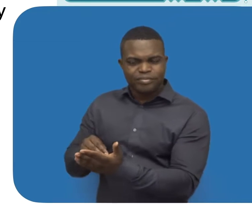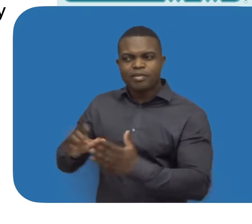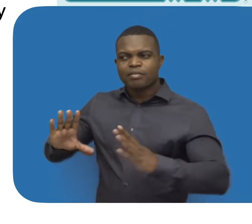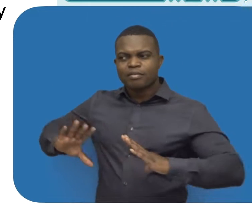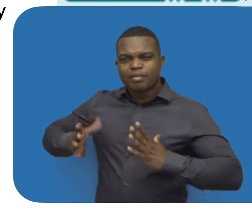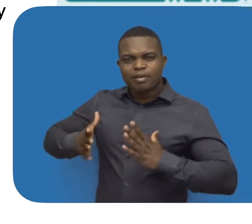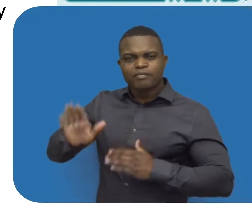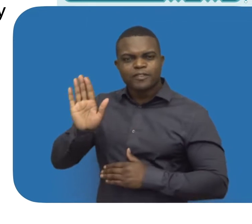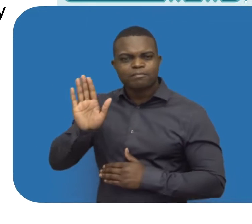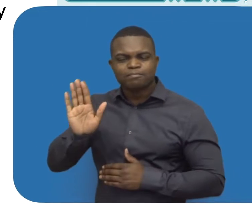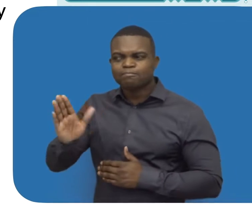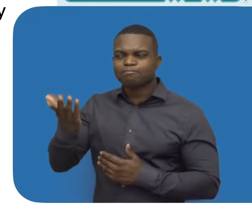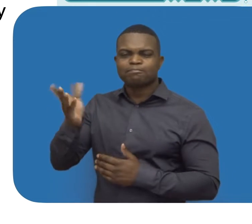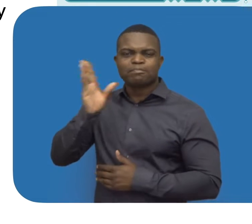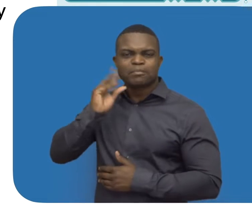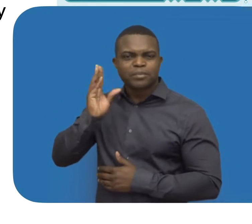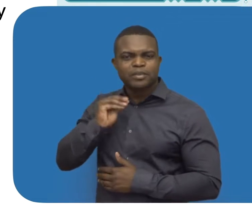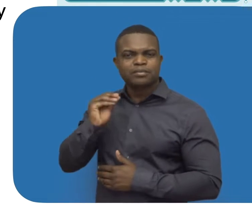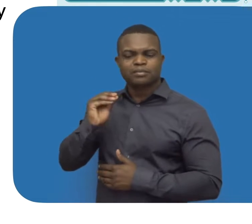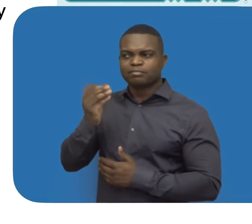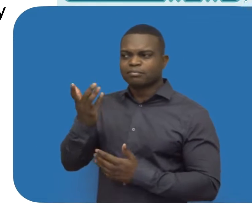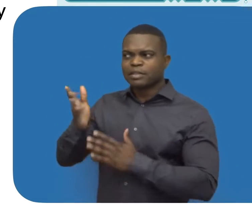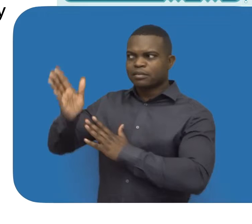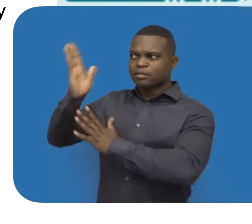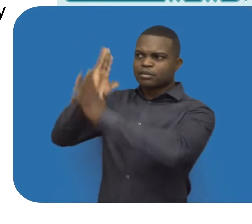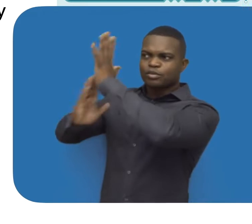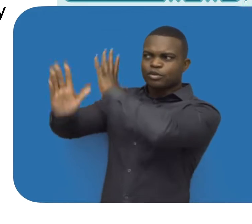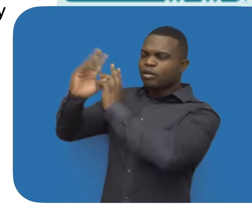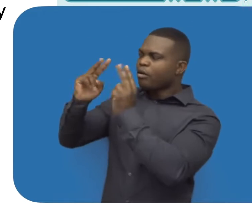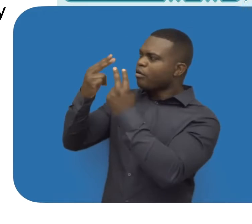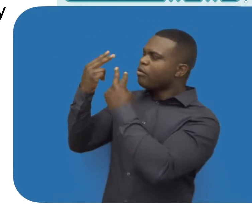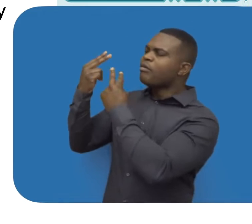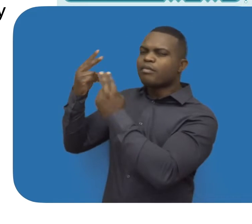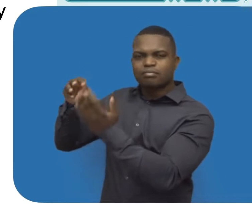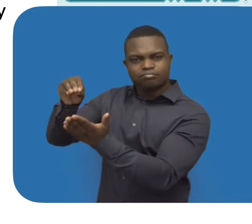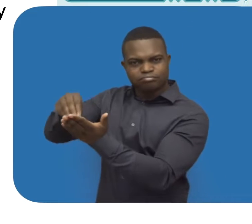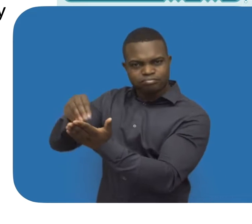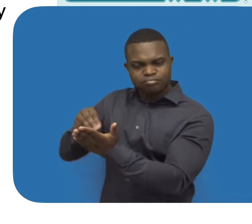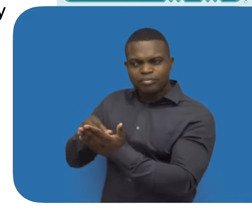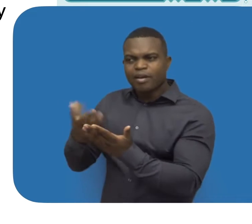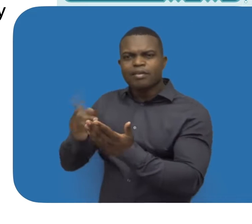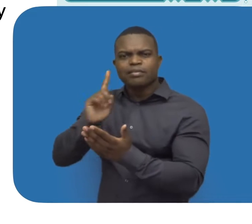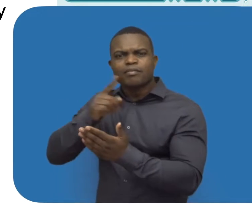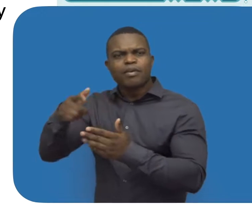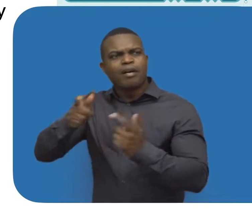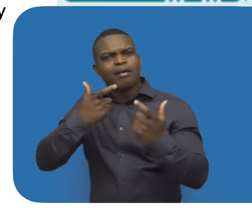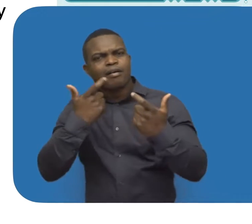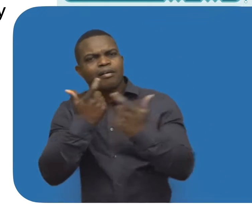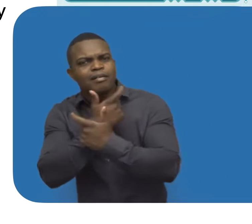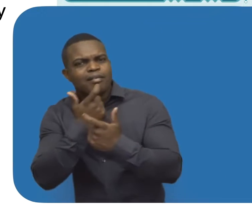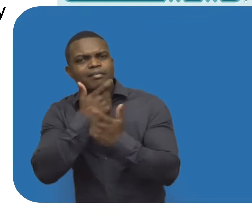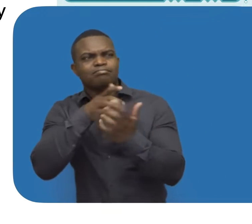deaf-specific experiences, perception of historical events, but also things like telling jokes.